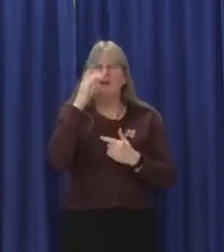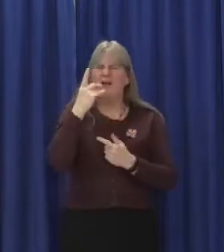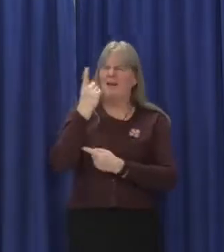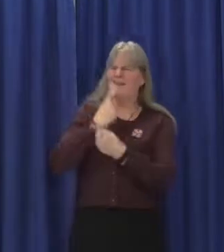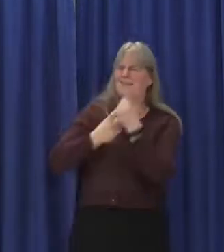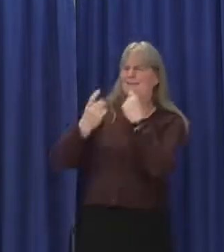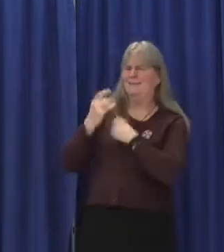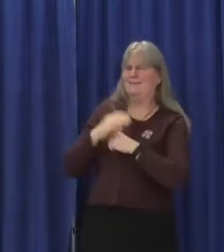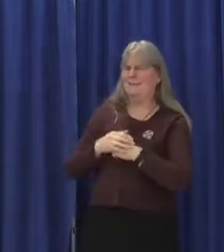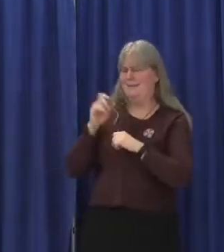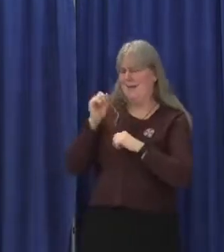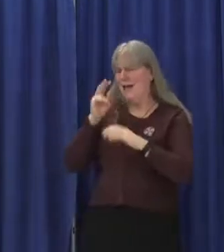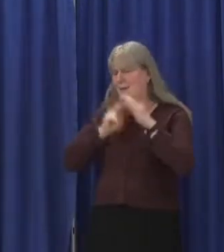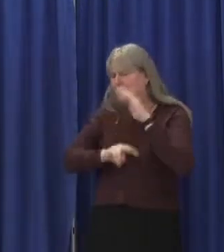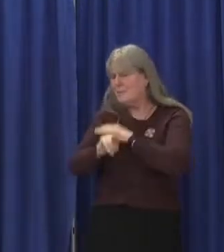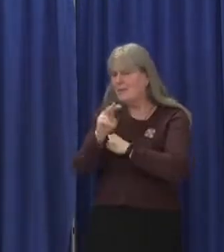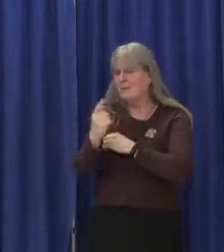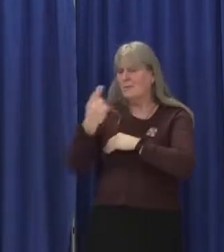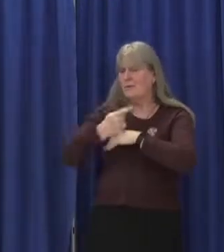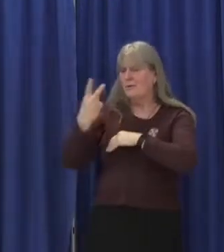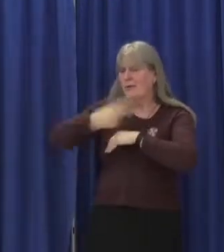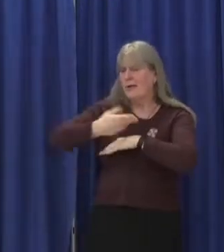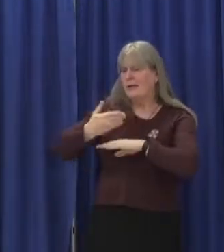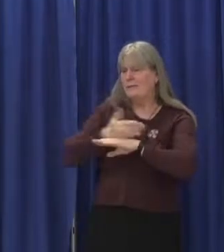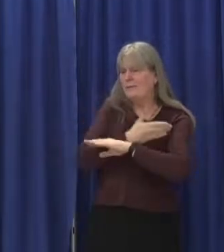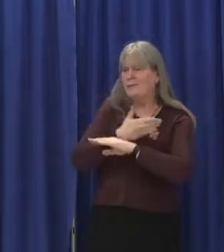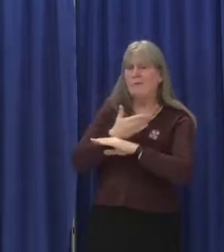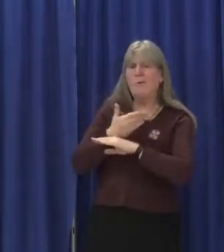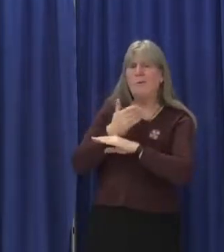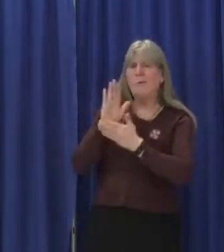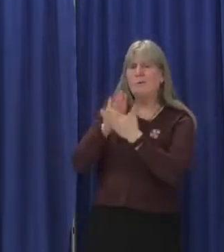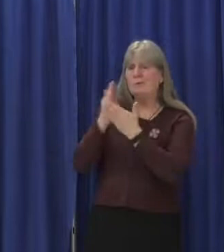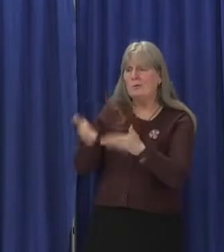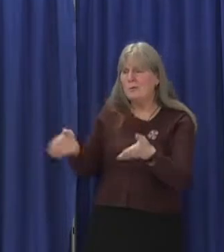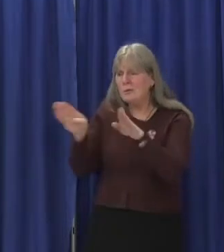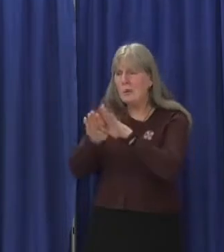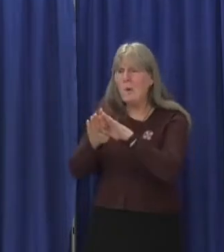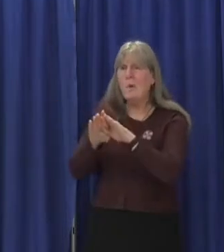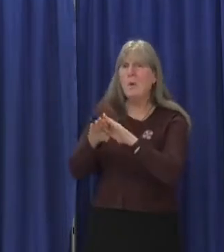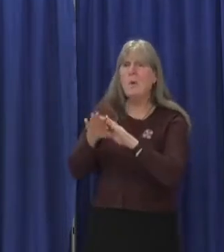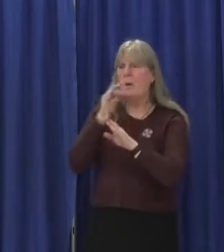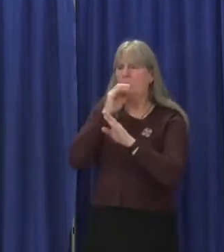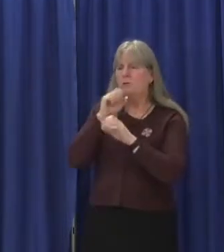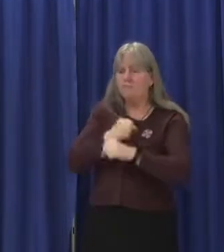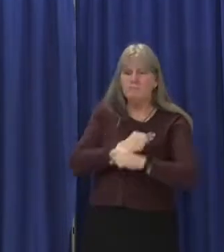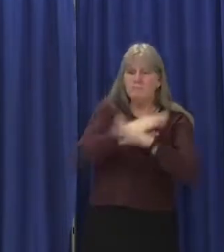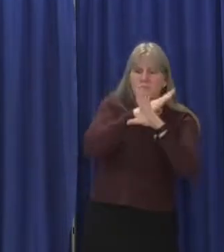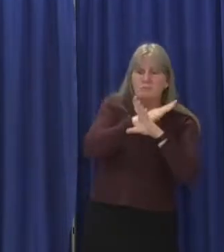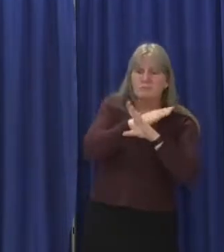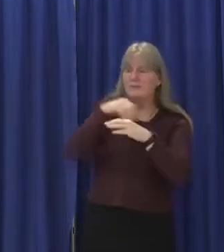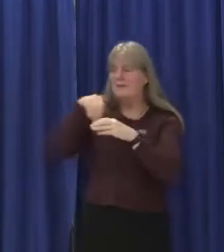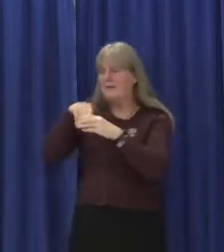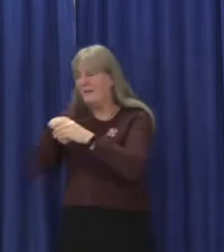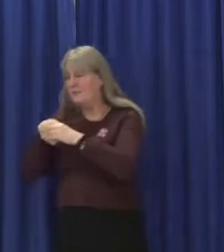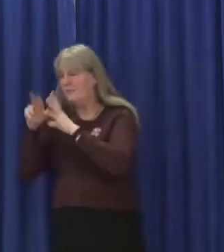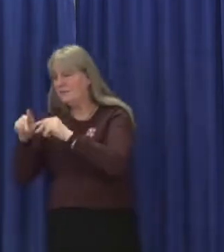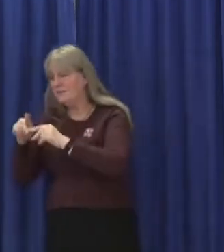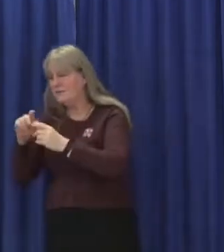well, can we predict a day or two in advance, you know, if our school is close to going to online learning? You can't always predict, but--